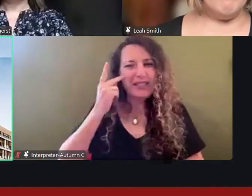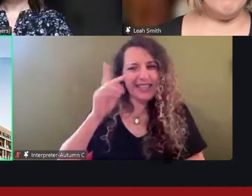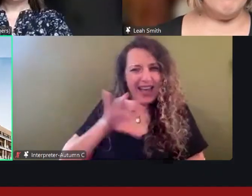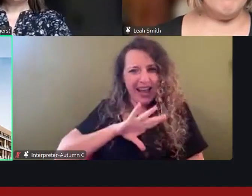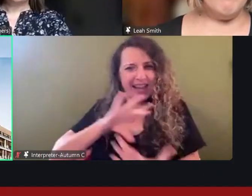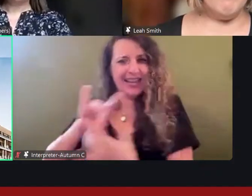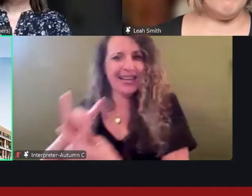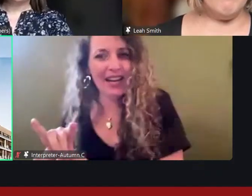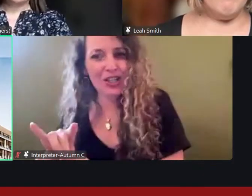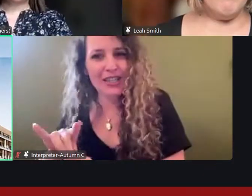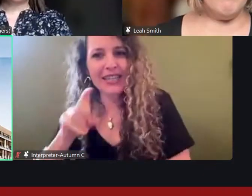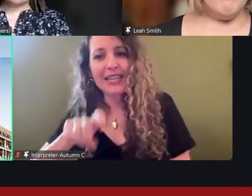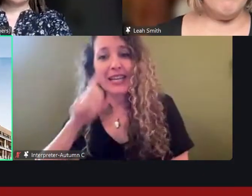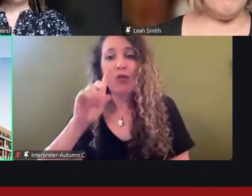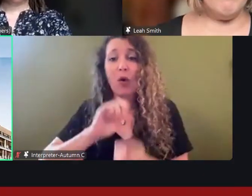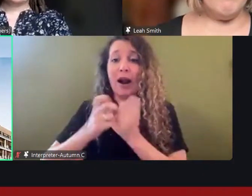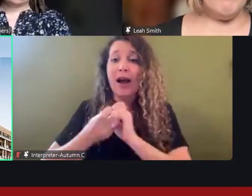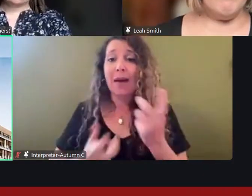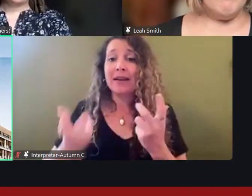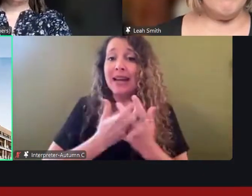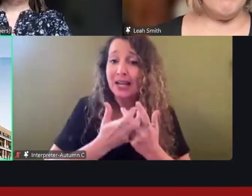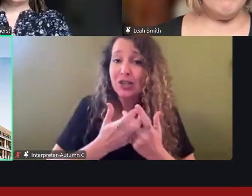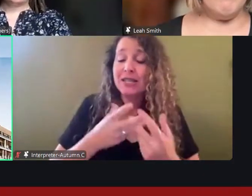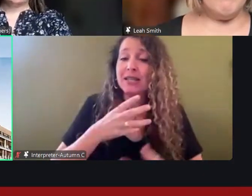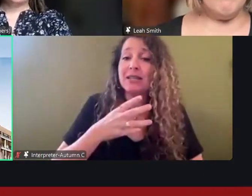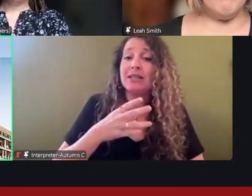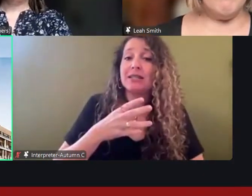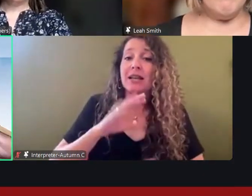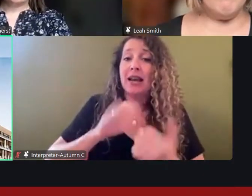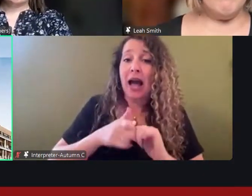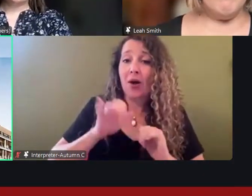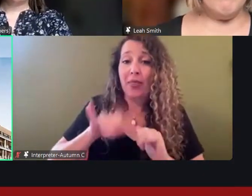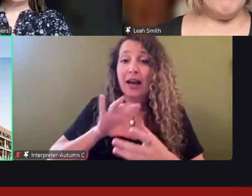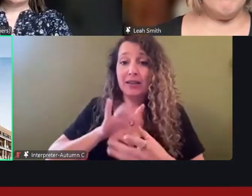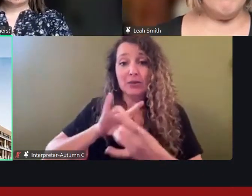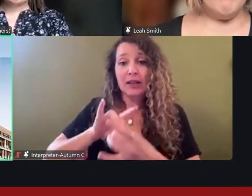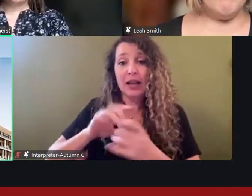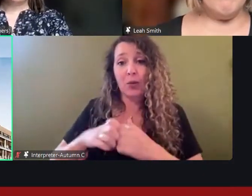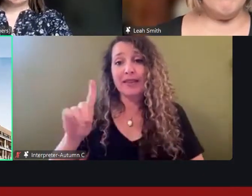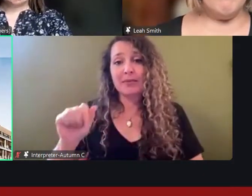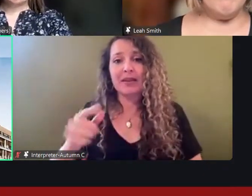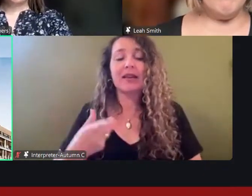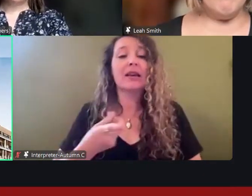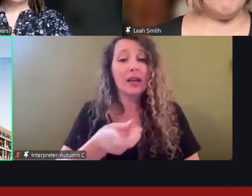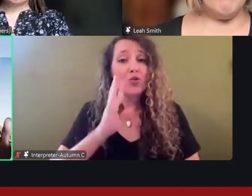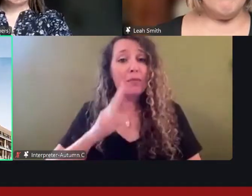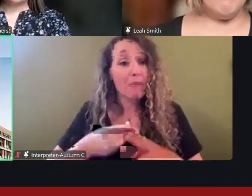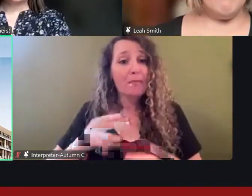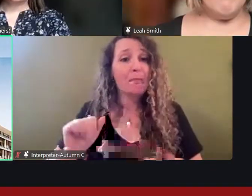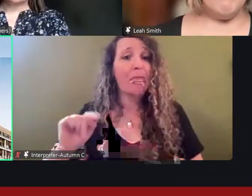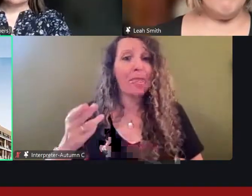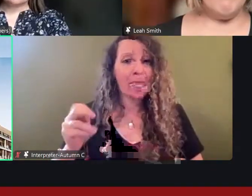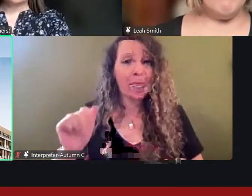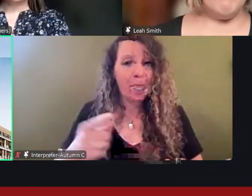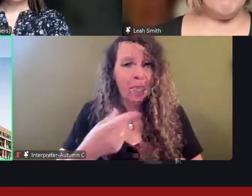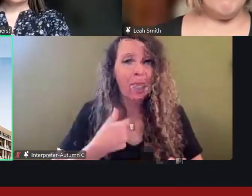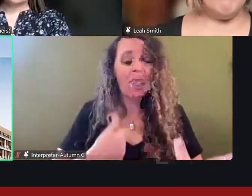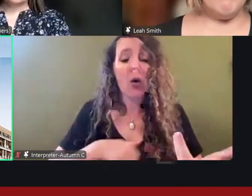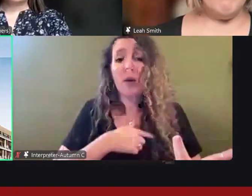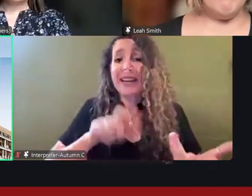for accommodations and disability. And I think by what you mentioned, Athena, making sure that we're disseminating this broadly to a broader audience,